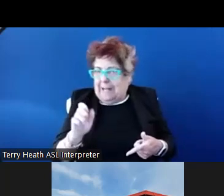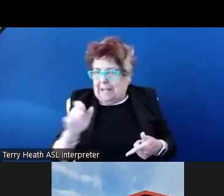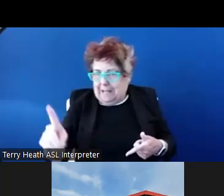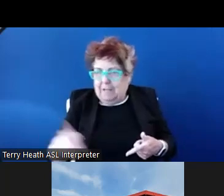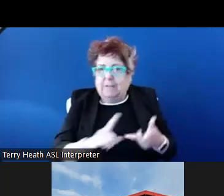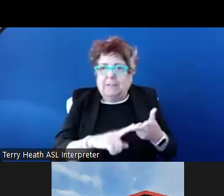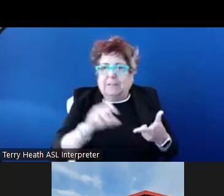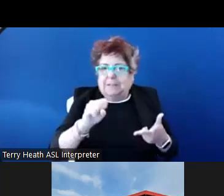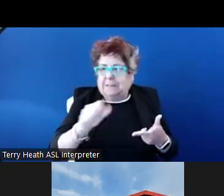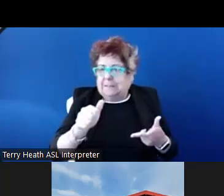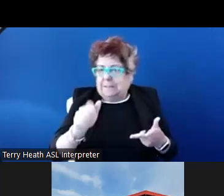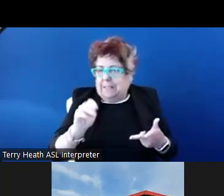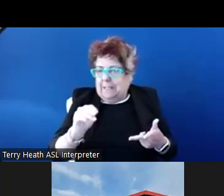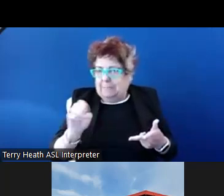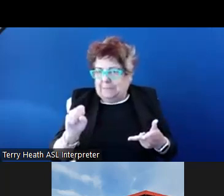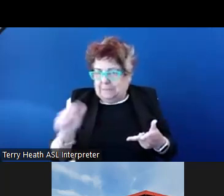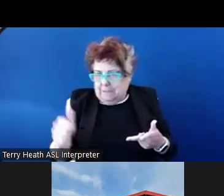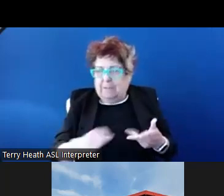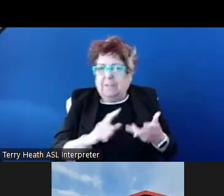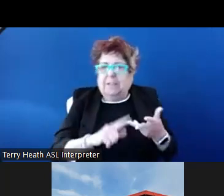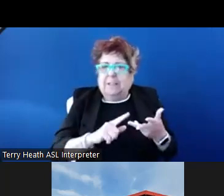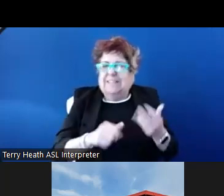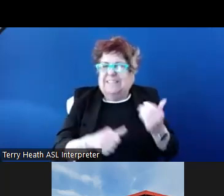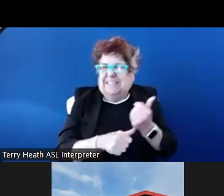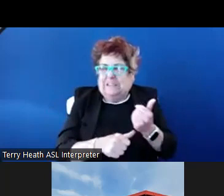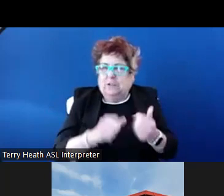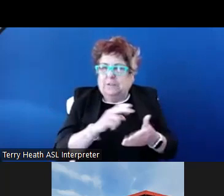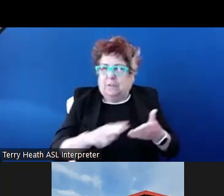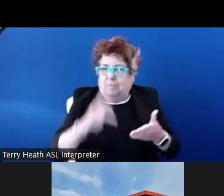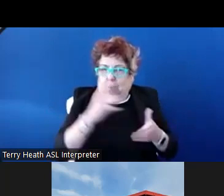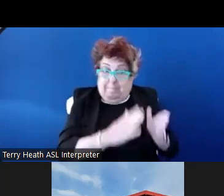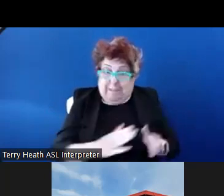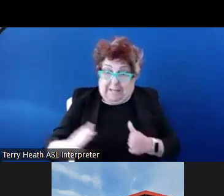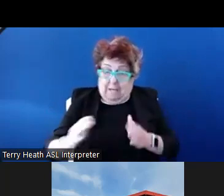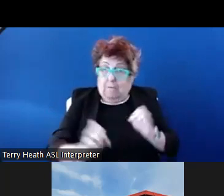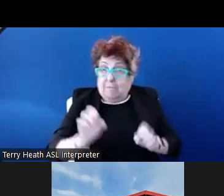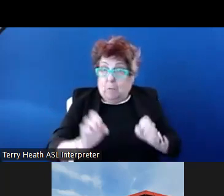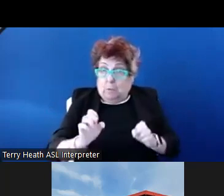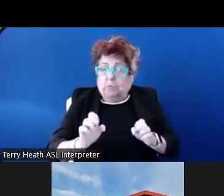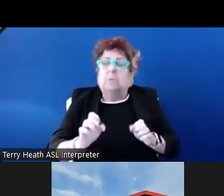Secretary for Planning and Evaluation. We have since grown, bringing in the Administration for